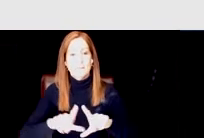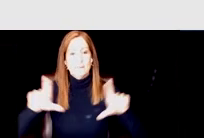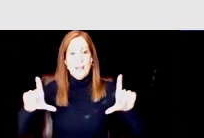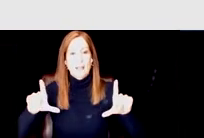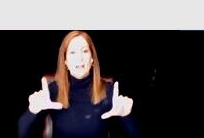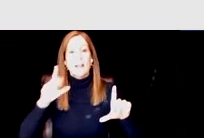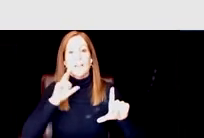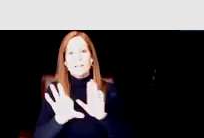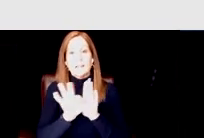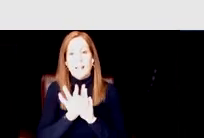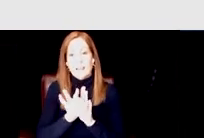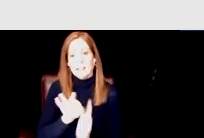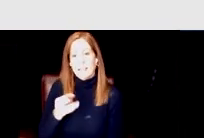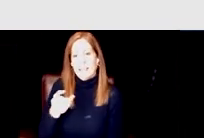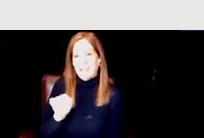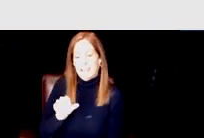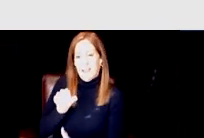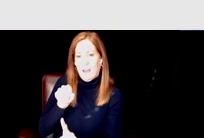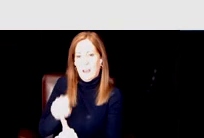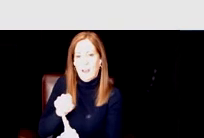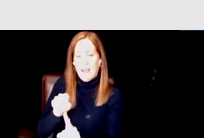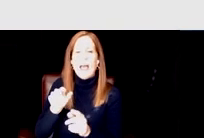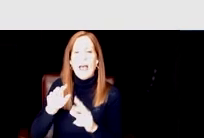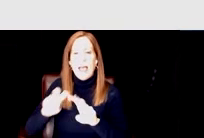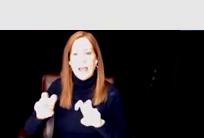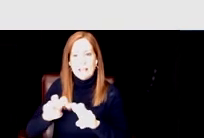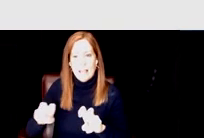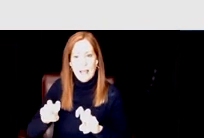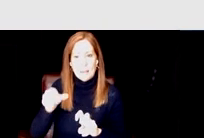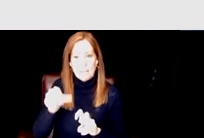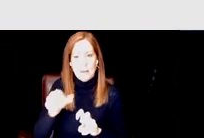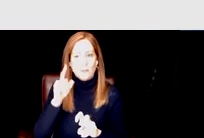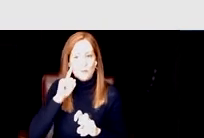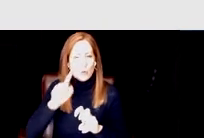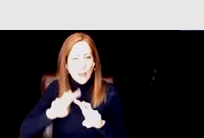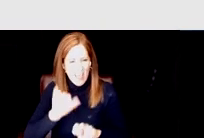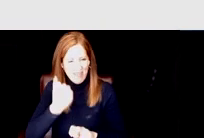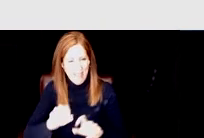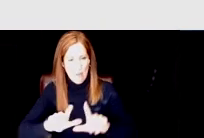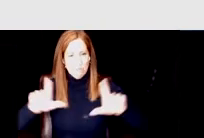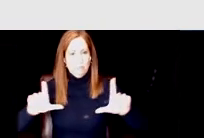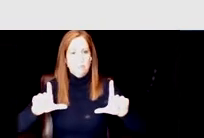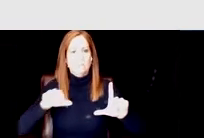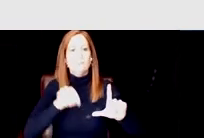then hit the "Analyze" button to analyze the current page. For an explanation of an issue found,